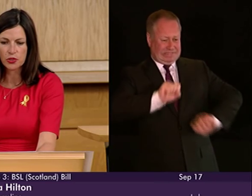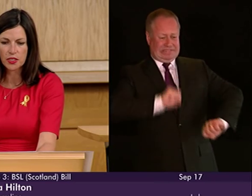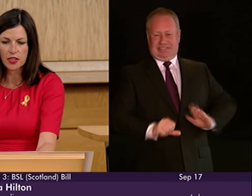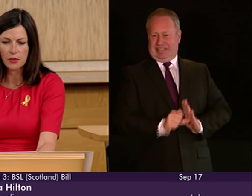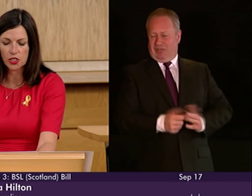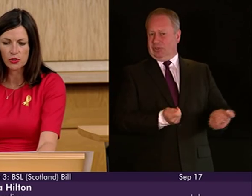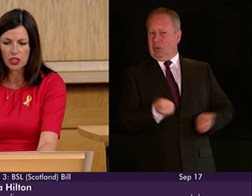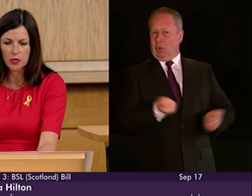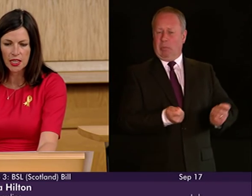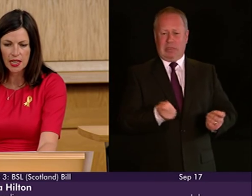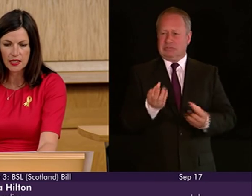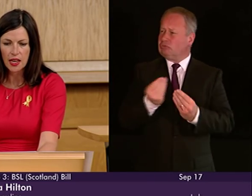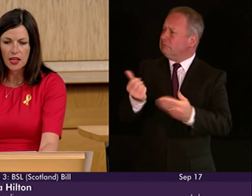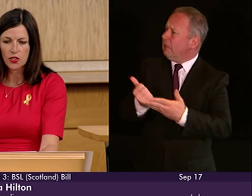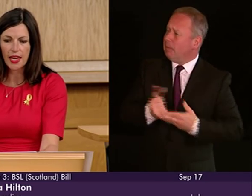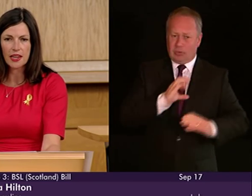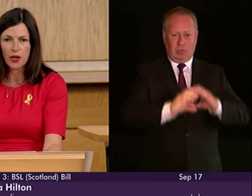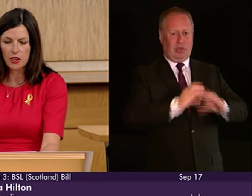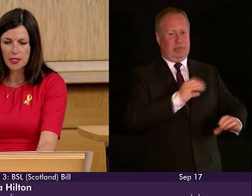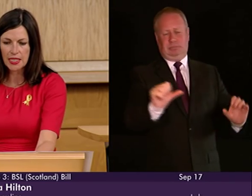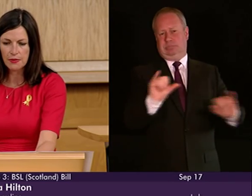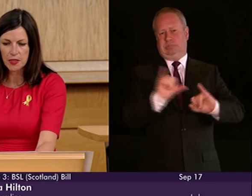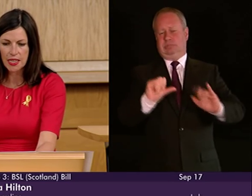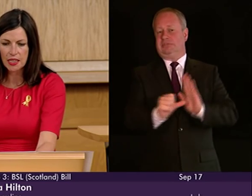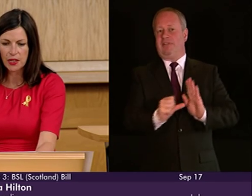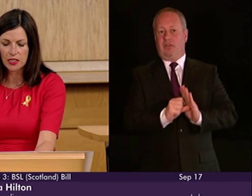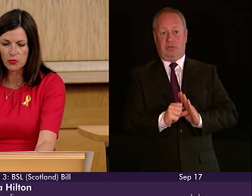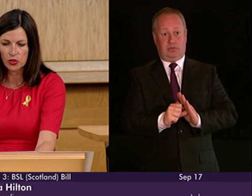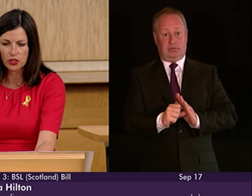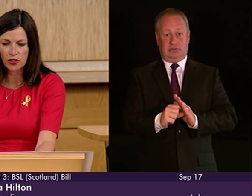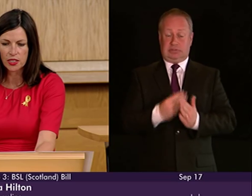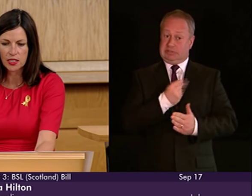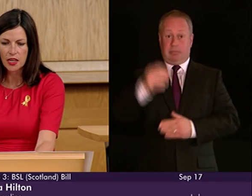the resources to help their children to communicate. Again, I welcome the steps that some local